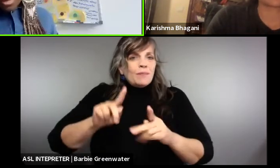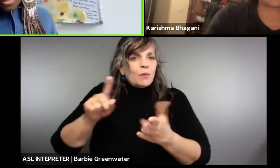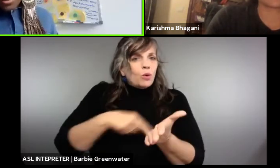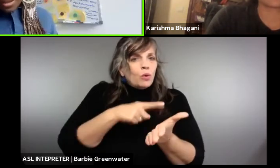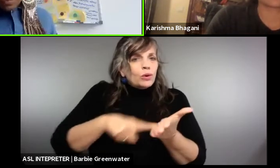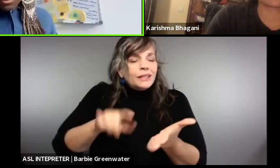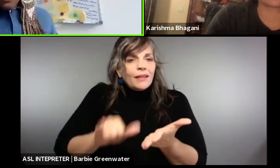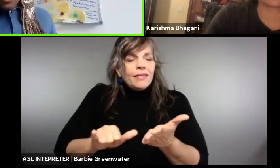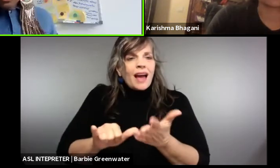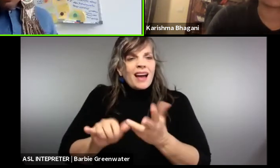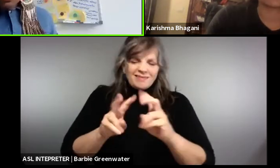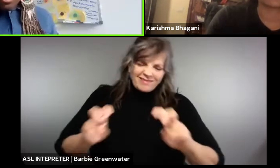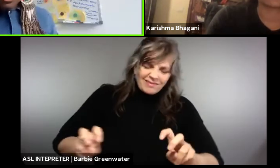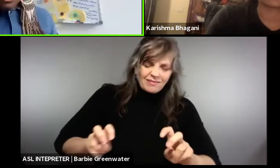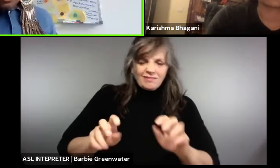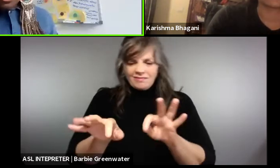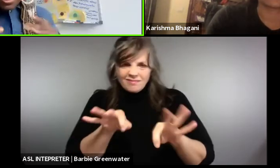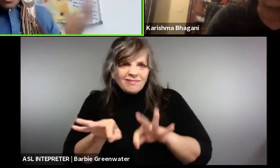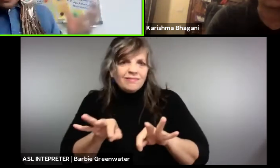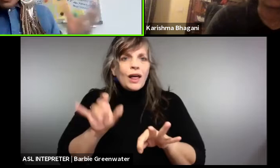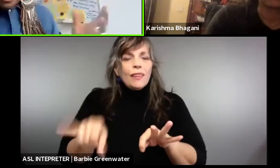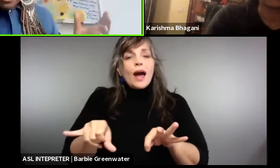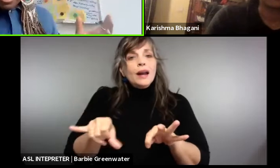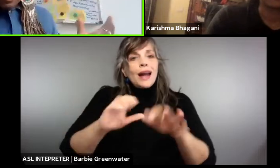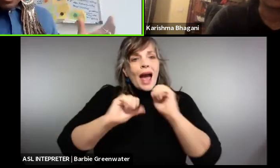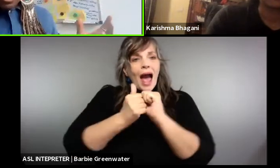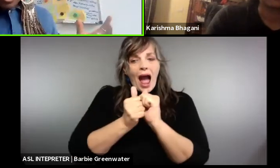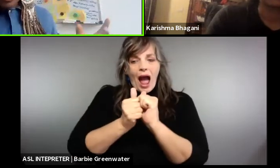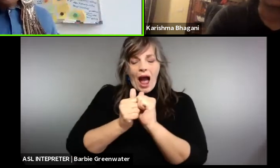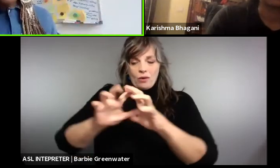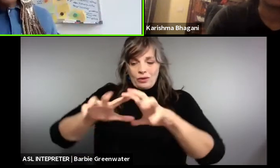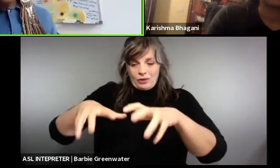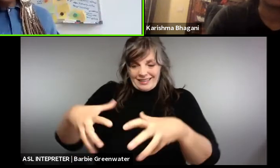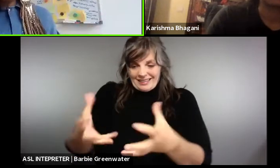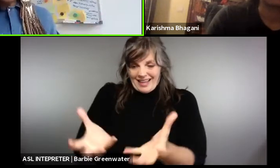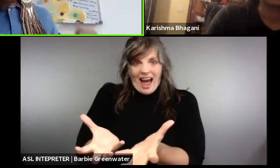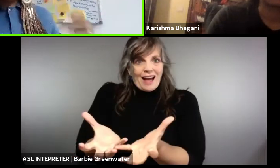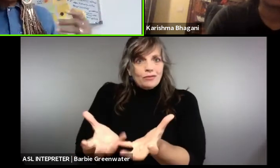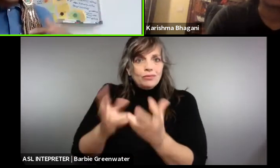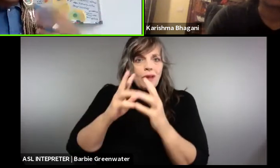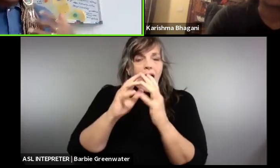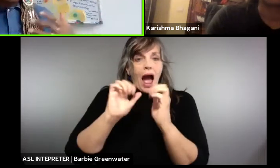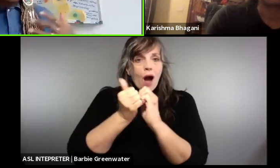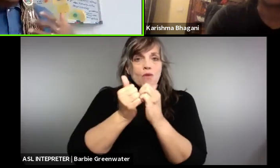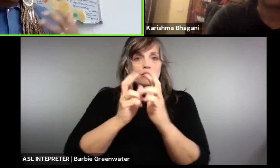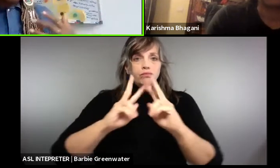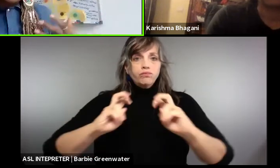and diversify that canon itself, you know. Then, so I'm quite interested